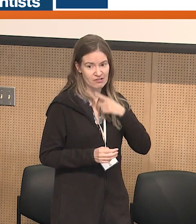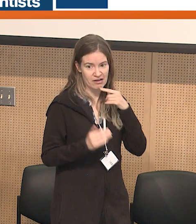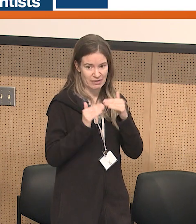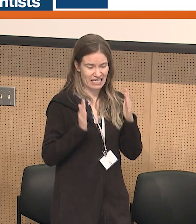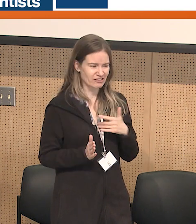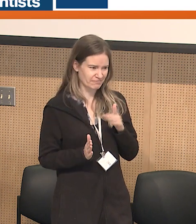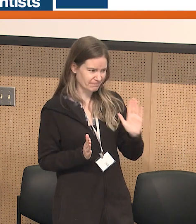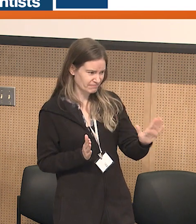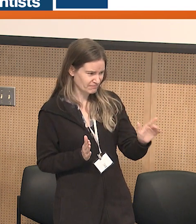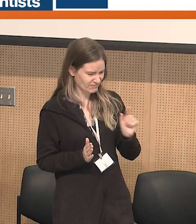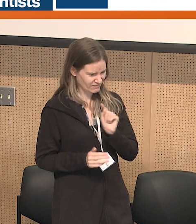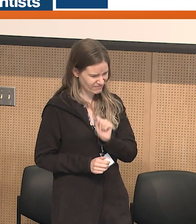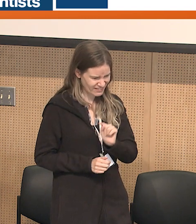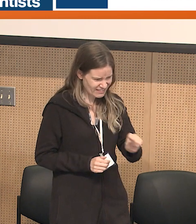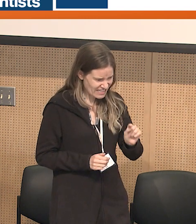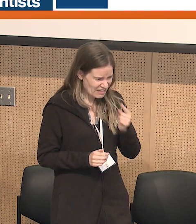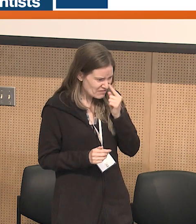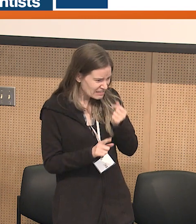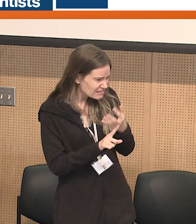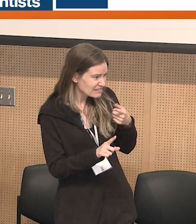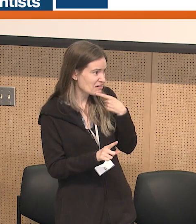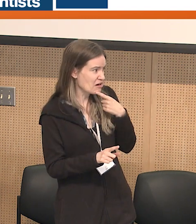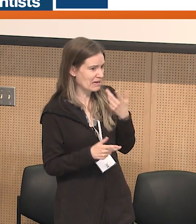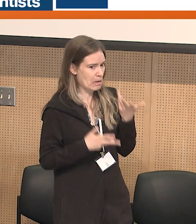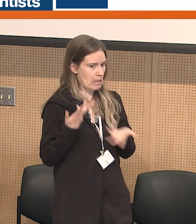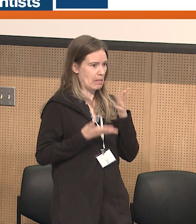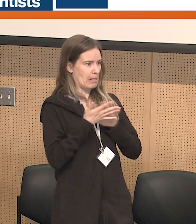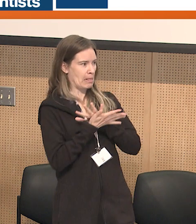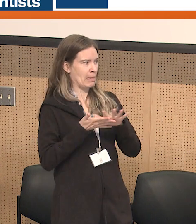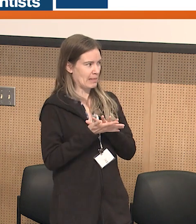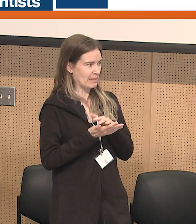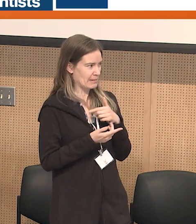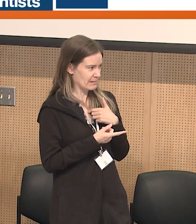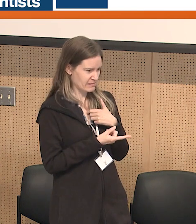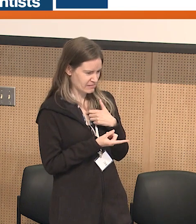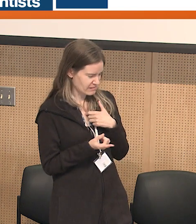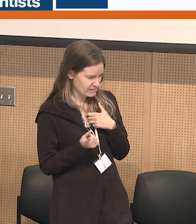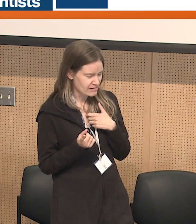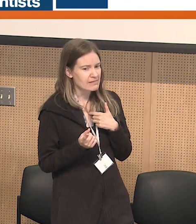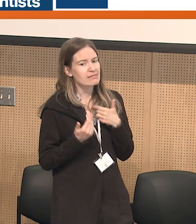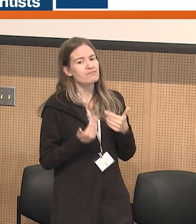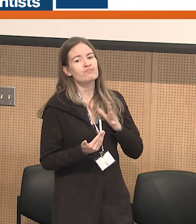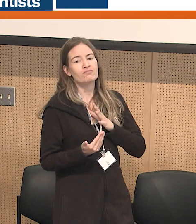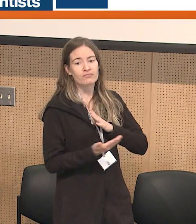I asked some peers that were hearing, I asked about explaining the concepts.